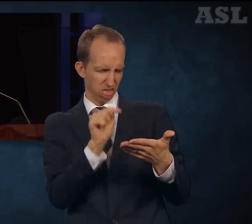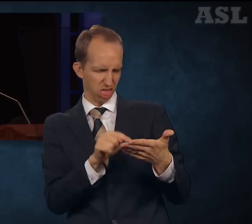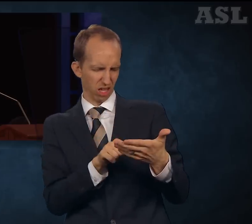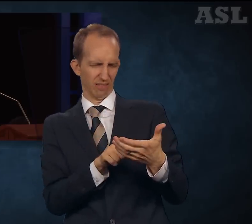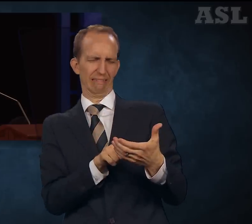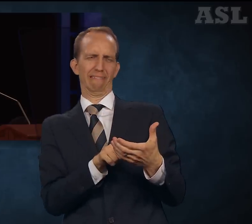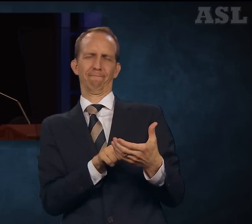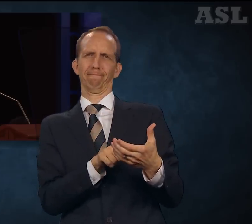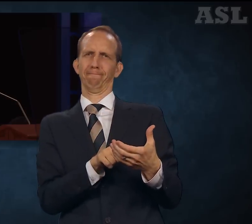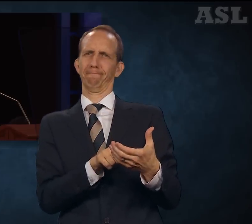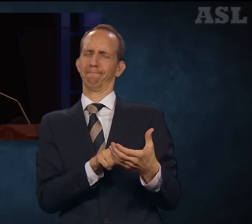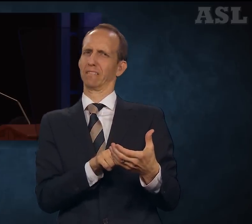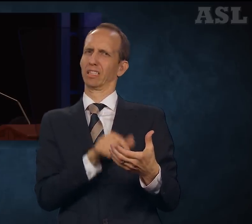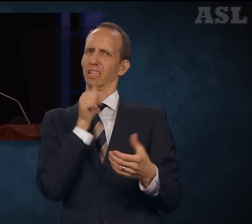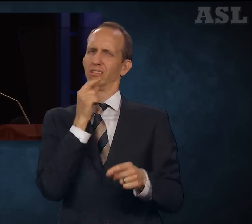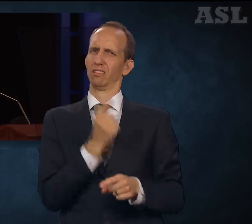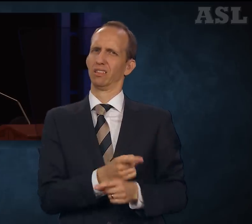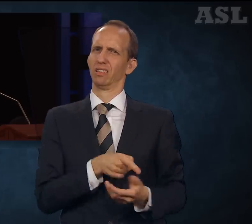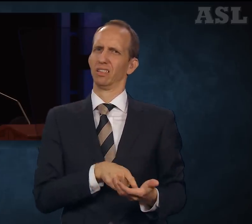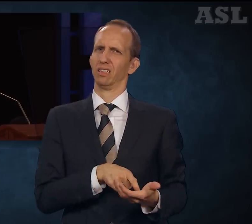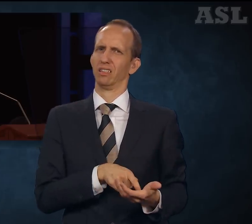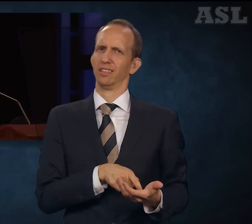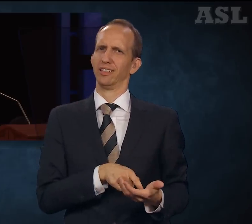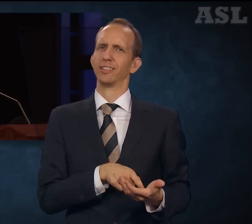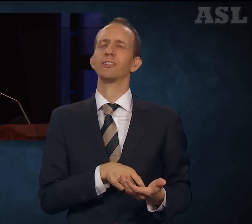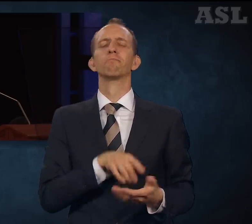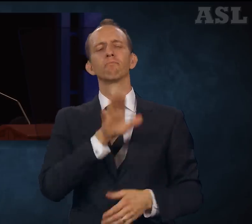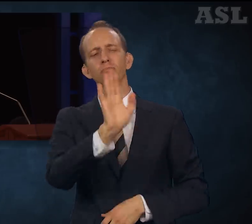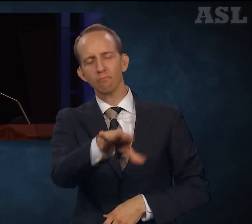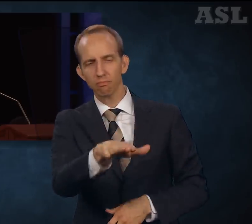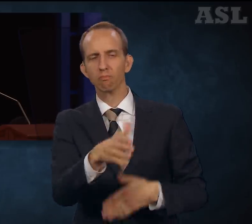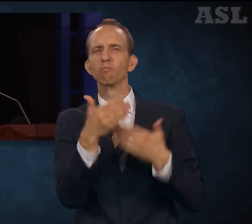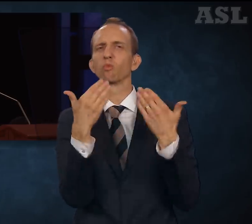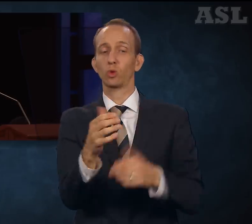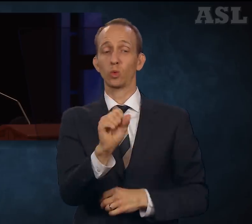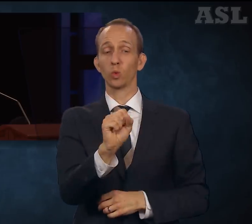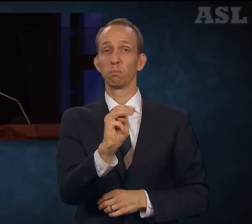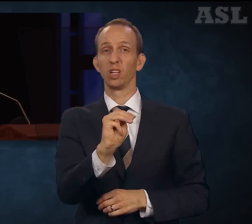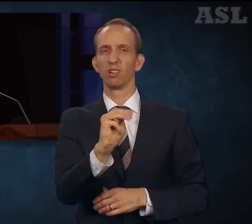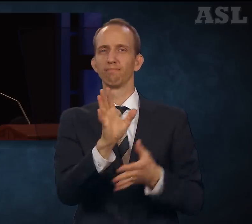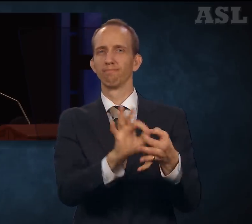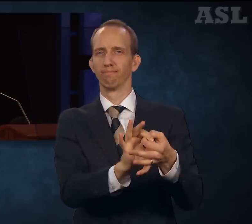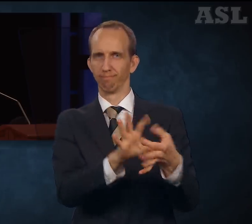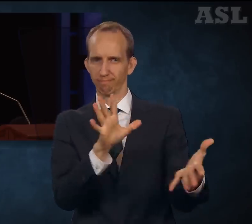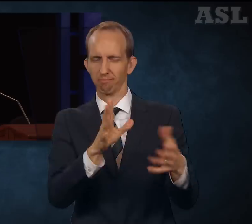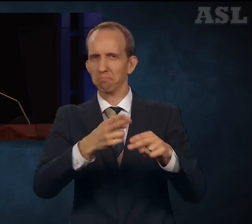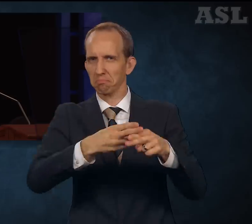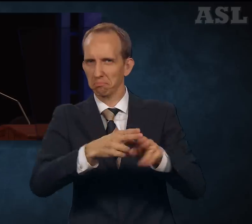OF JESUS CHRIST.